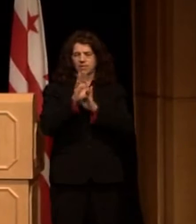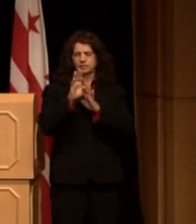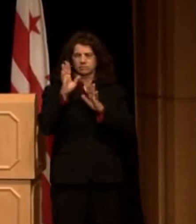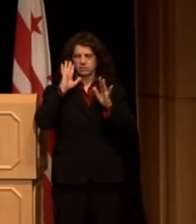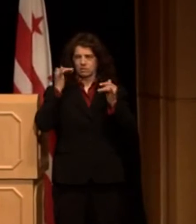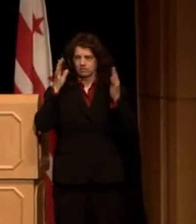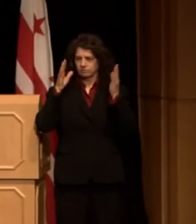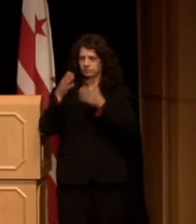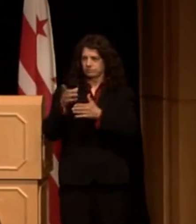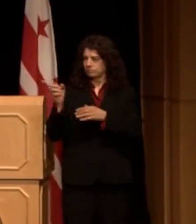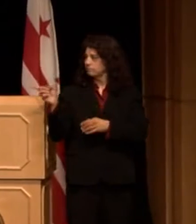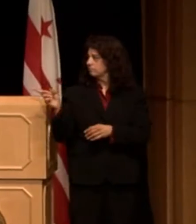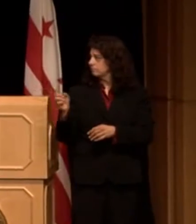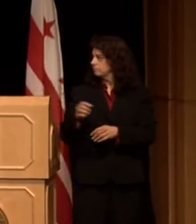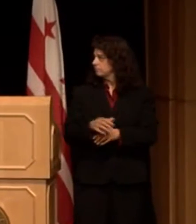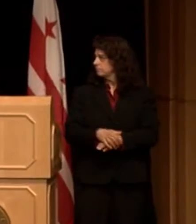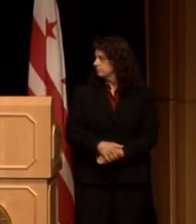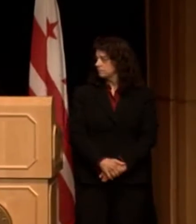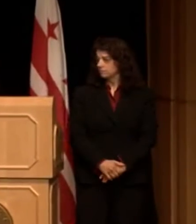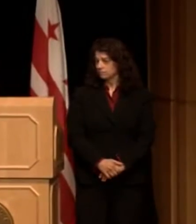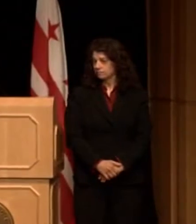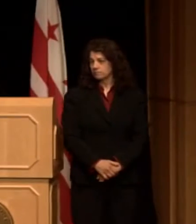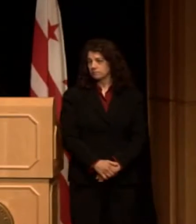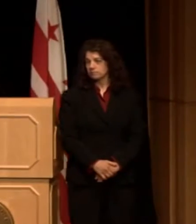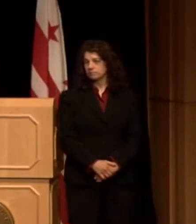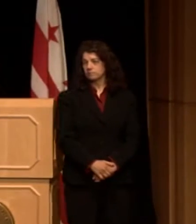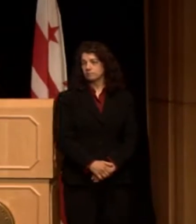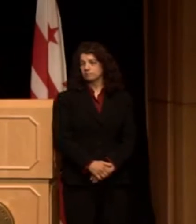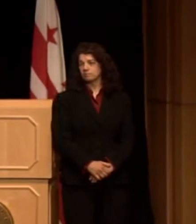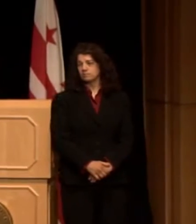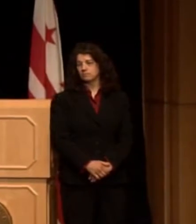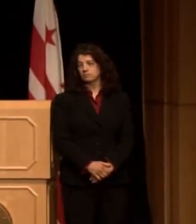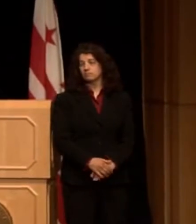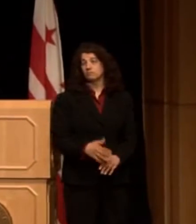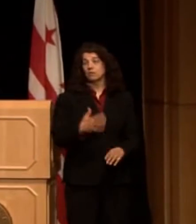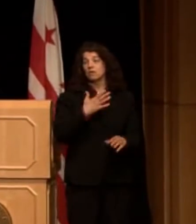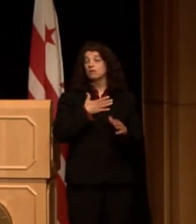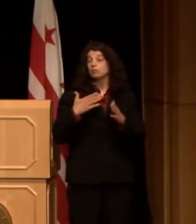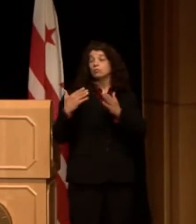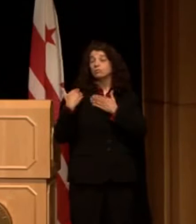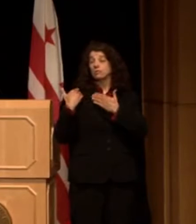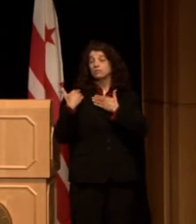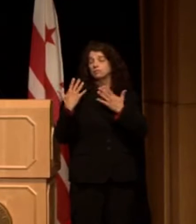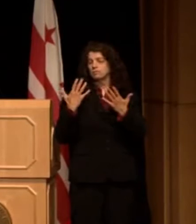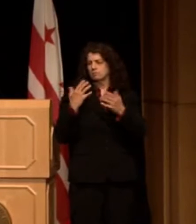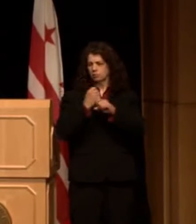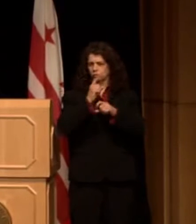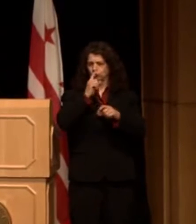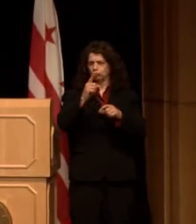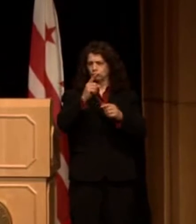OUR JOB IS TO MAKE SURE THAT WE ARE MOVING FORWARD PROJECTS. THAT'S BOTH THROUGH THE LEGISLATIVE PROCESS BUT MORE